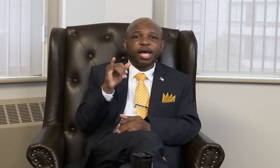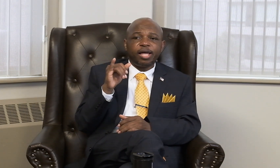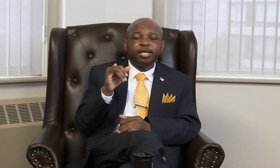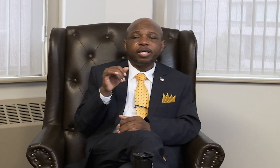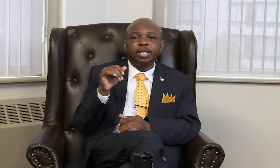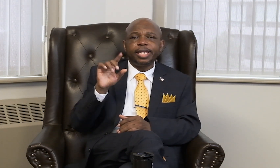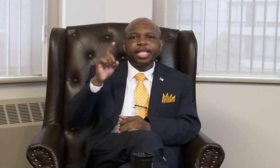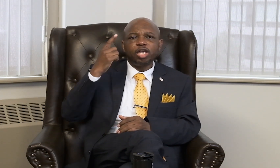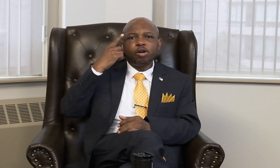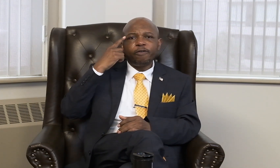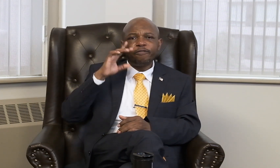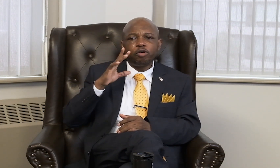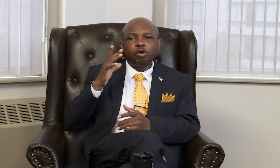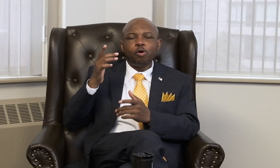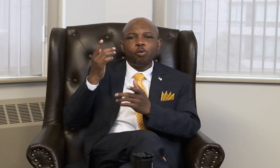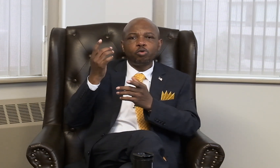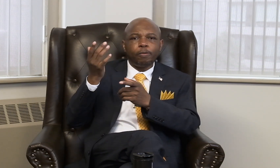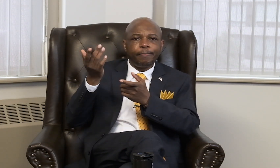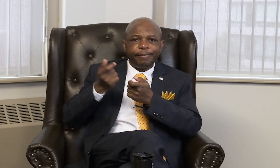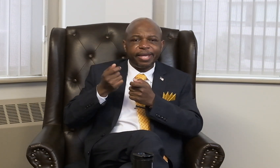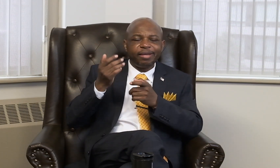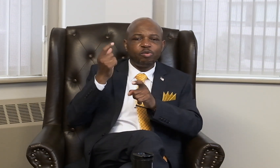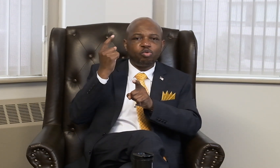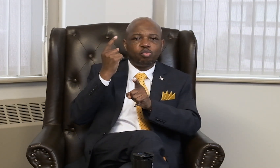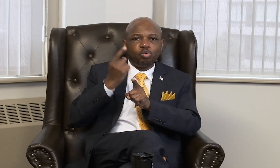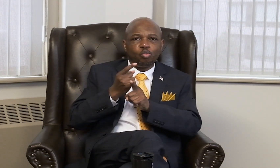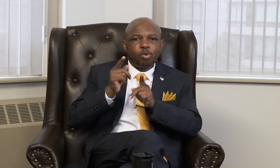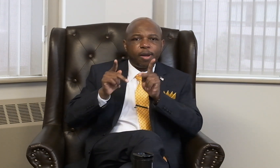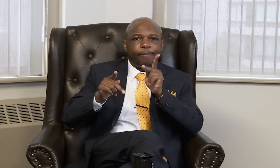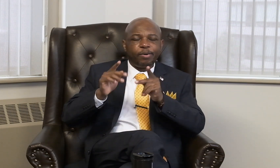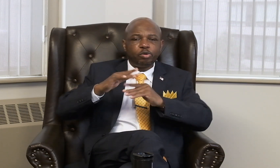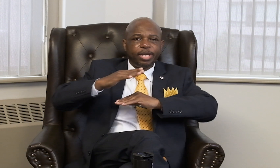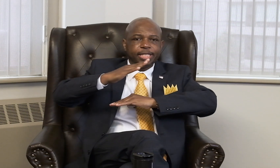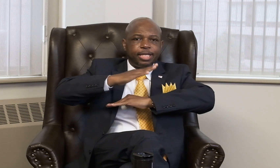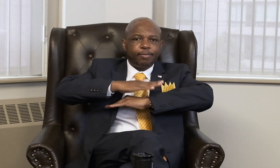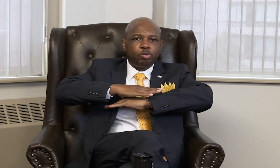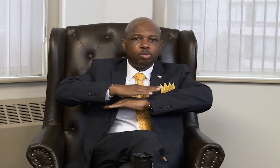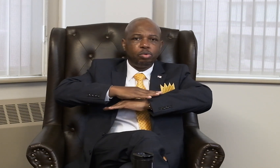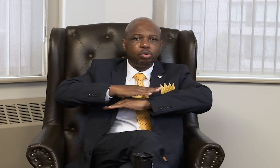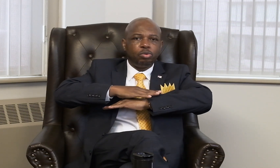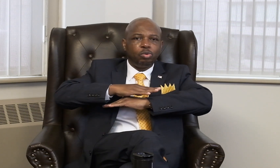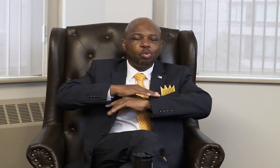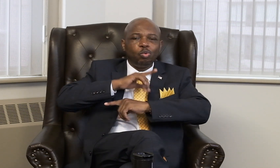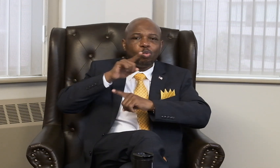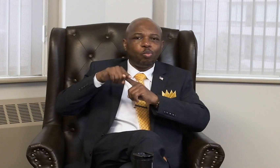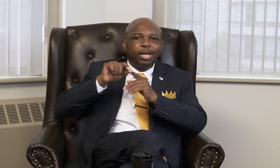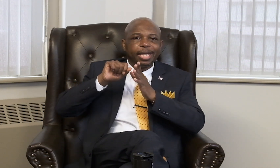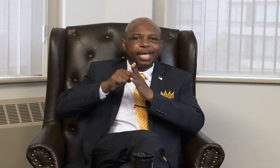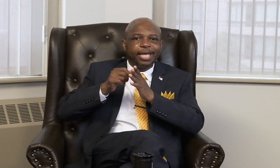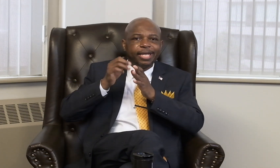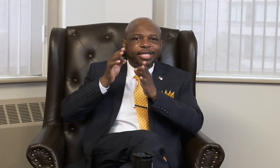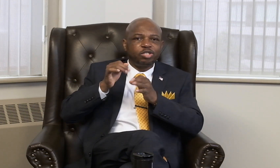only that but Governor Healey is bringing the right people to the table when key decisions